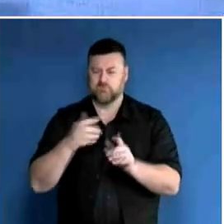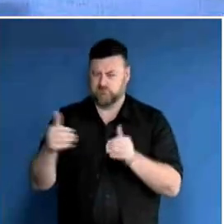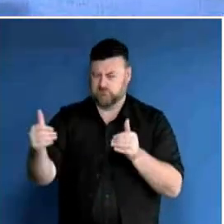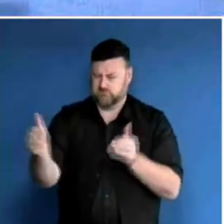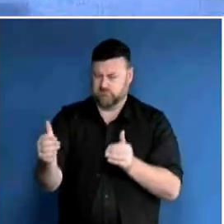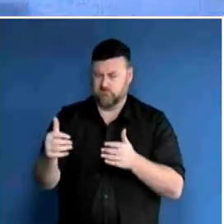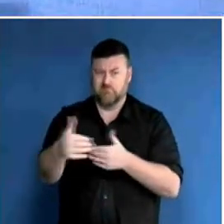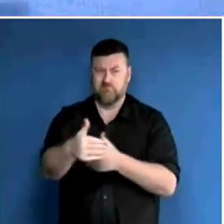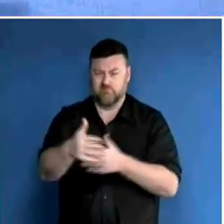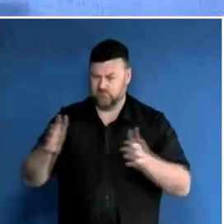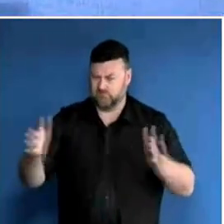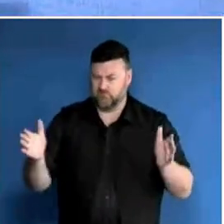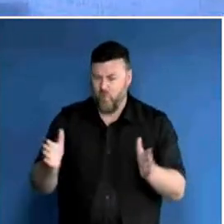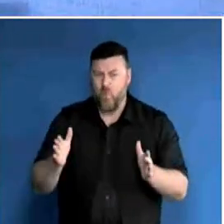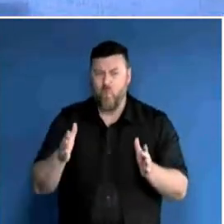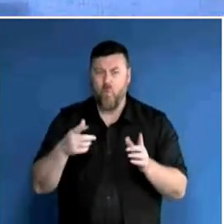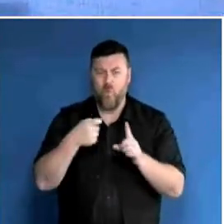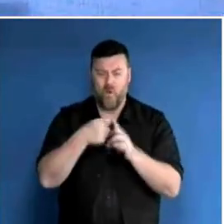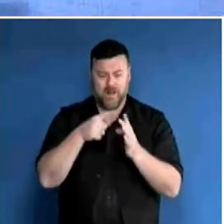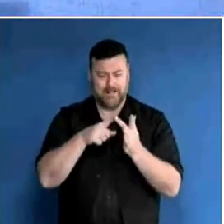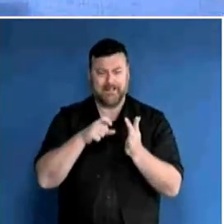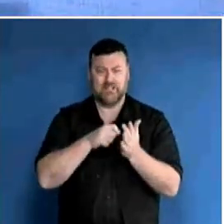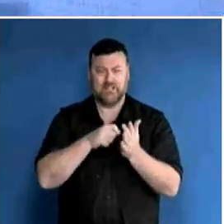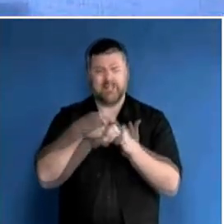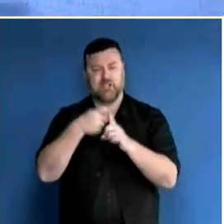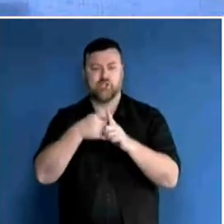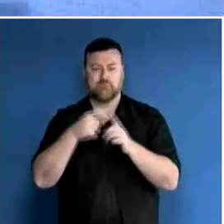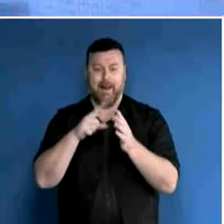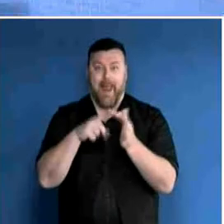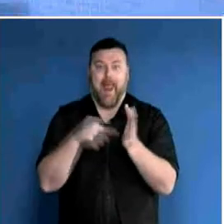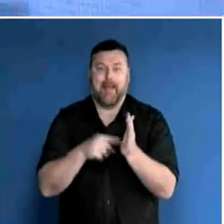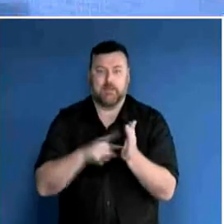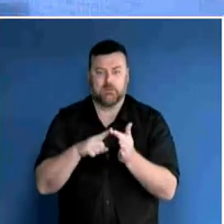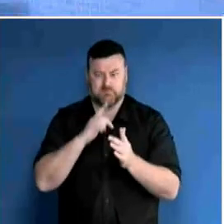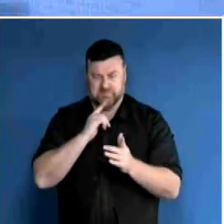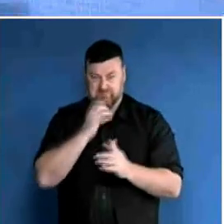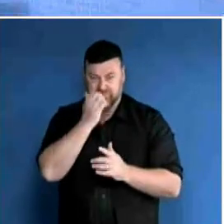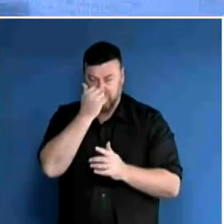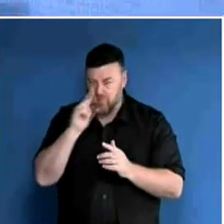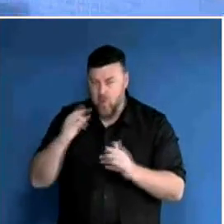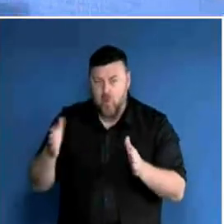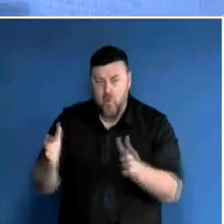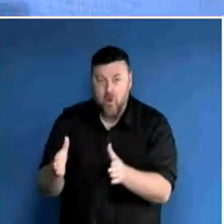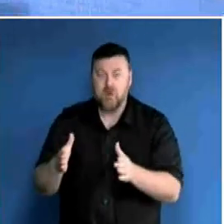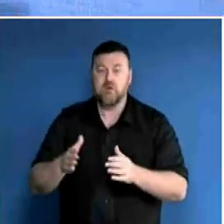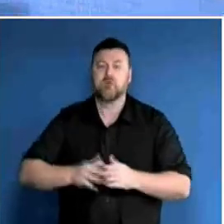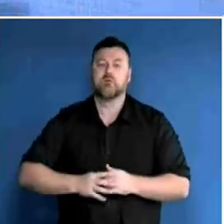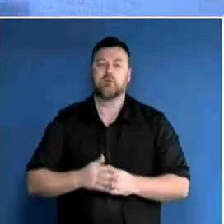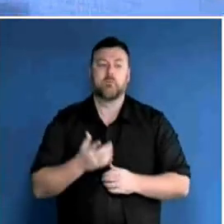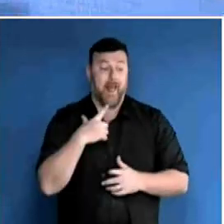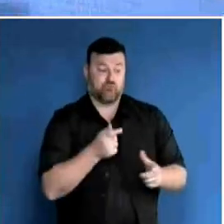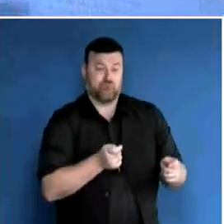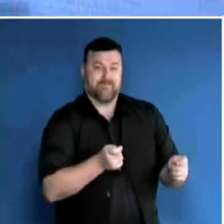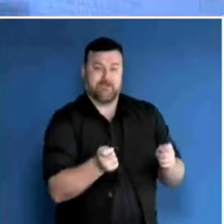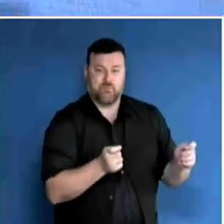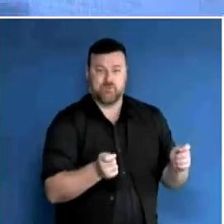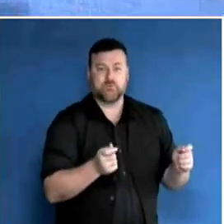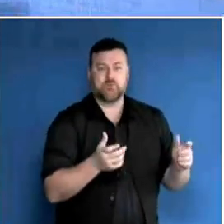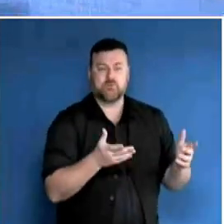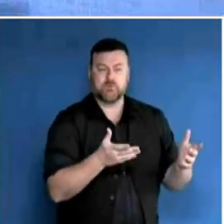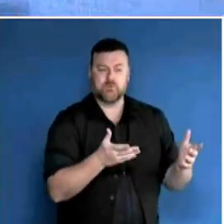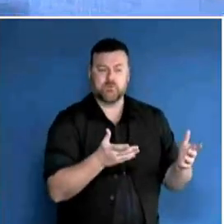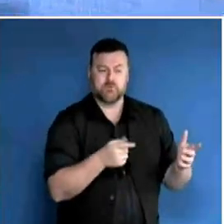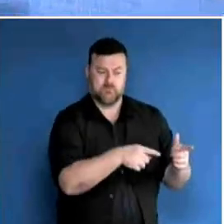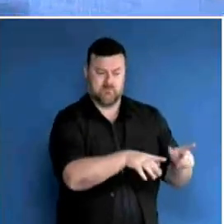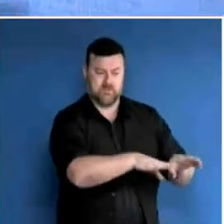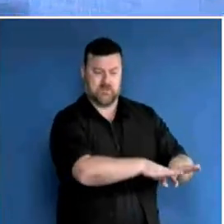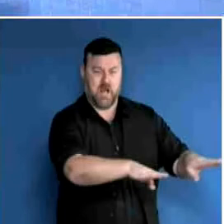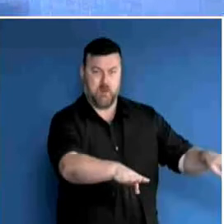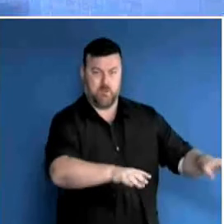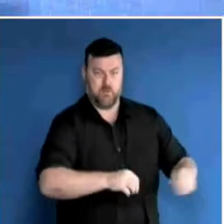In the reception area, there was a table, and on the table was what you have described